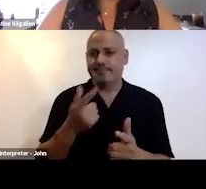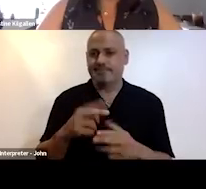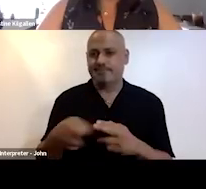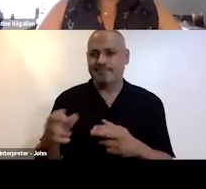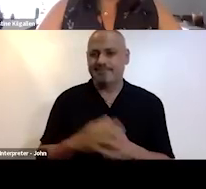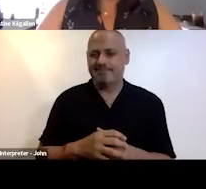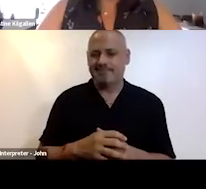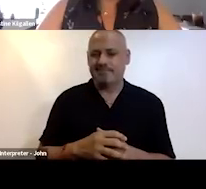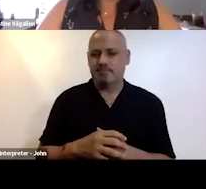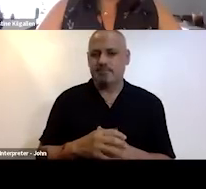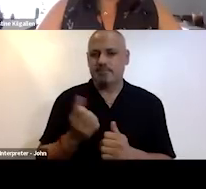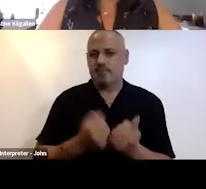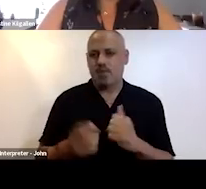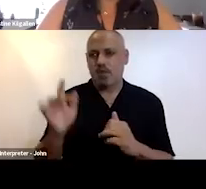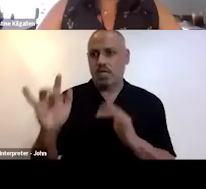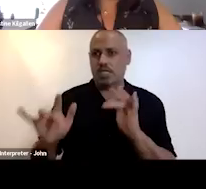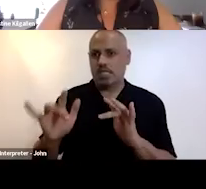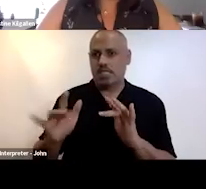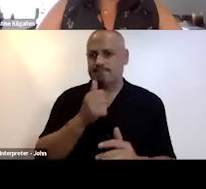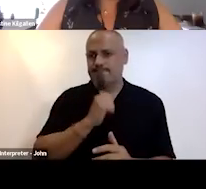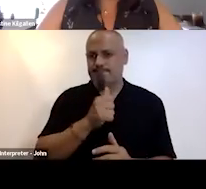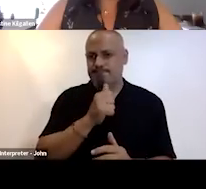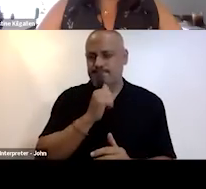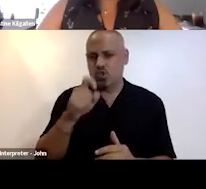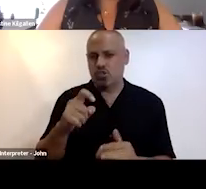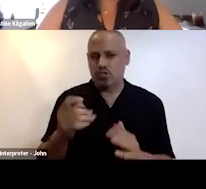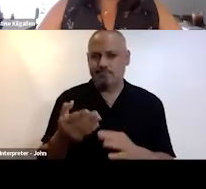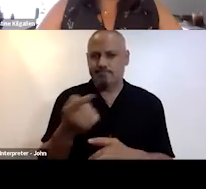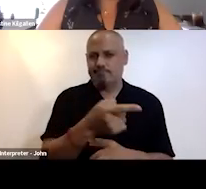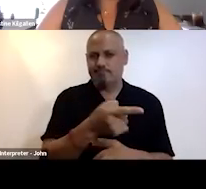when everybody clicks on it, so stay patient. You should be redirected to it as well.